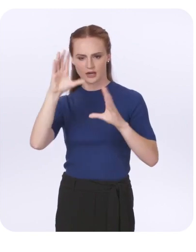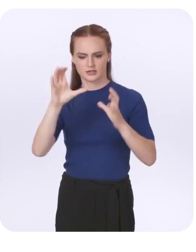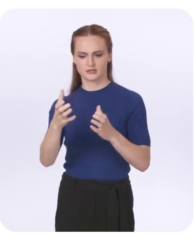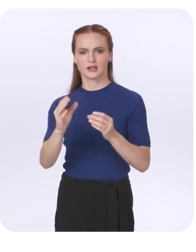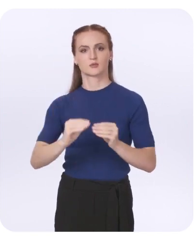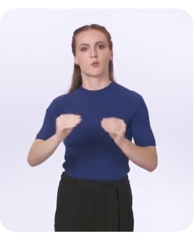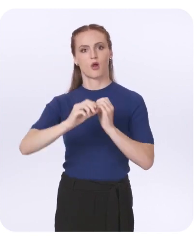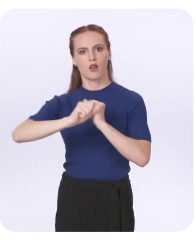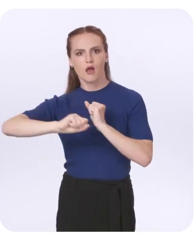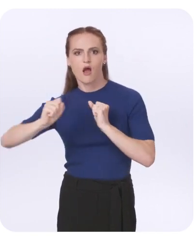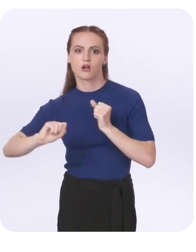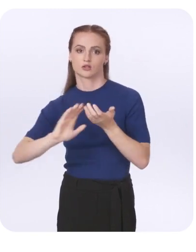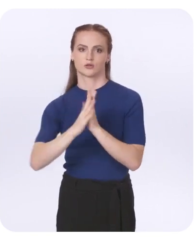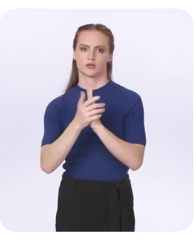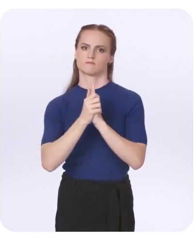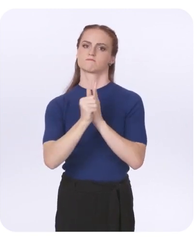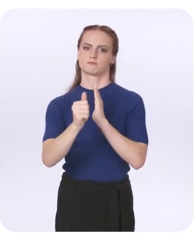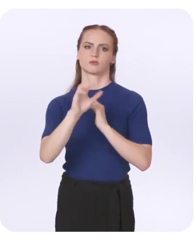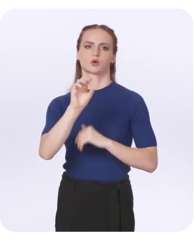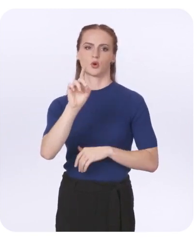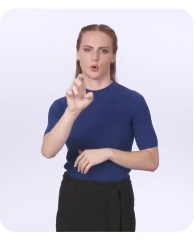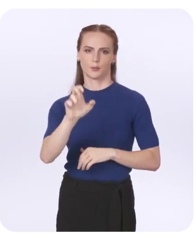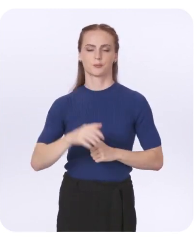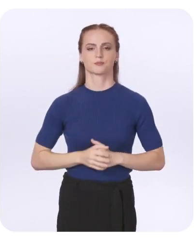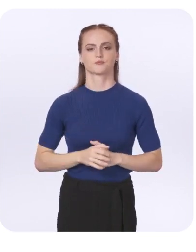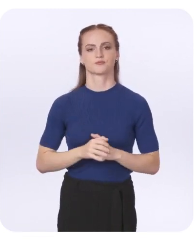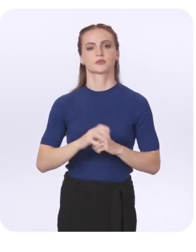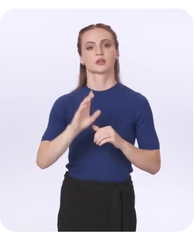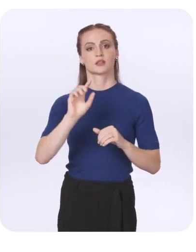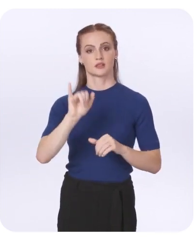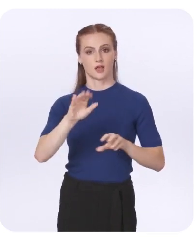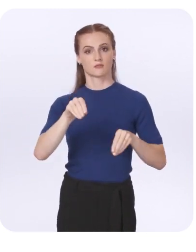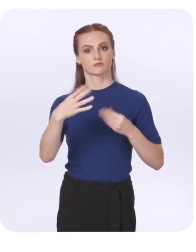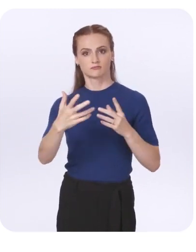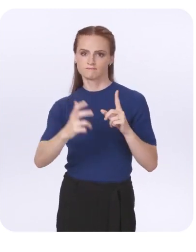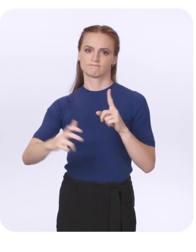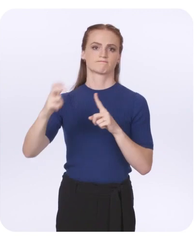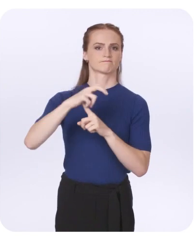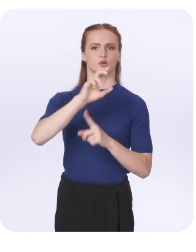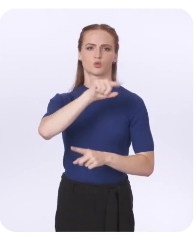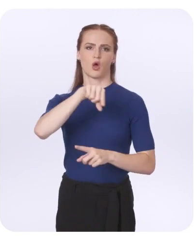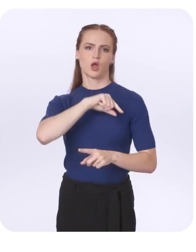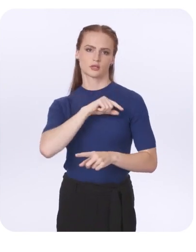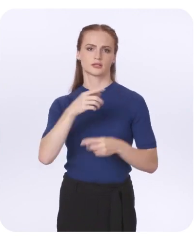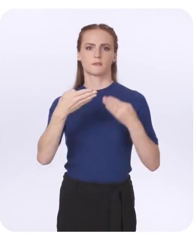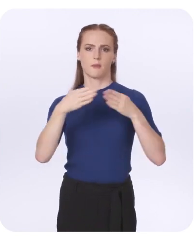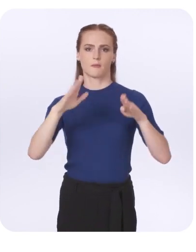It delivers state-of-the-art quality amongst publicly available code models that you can download and host.